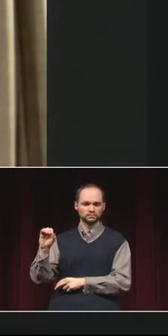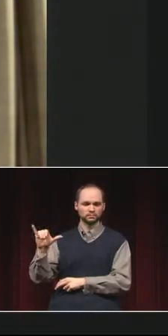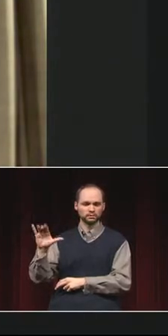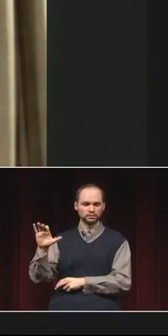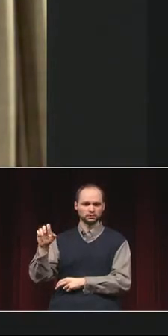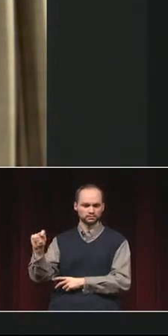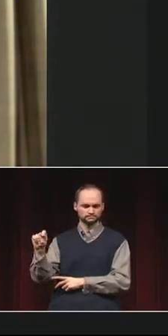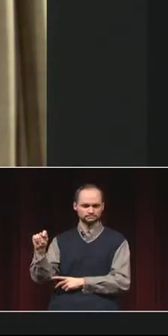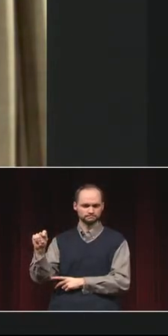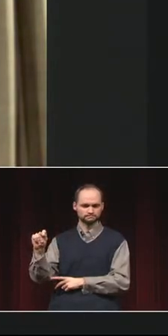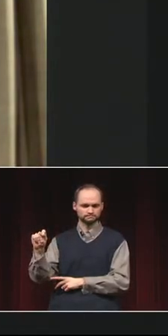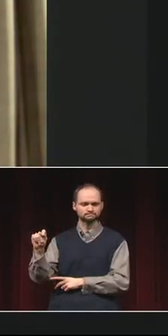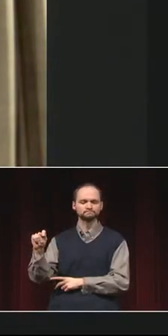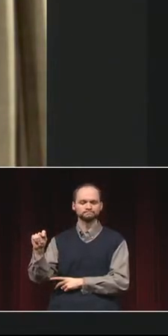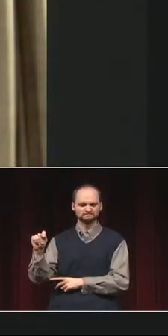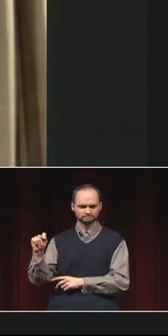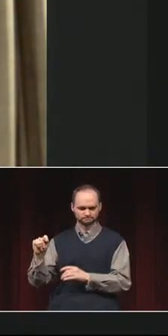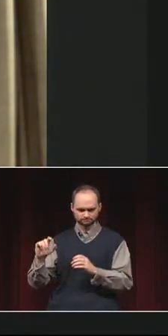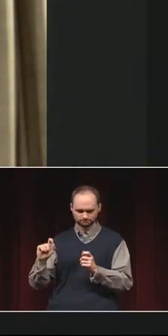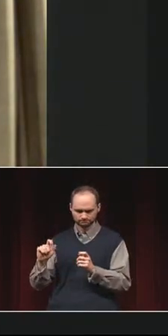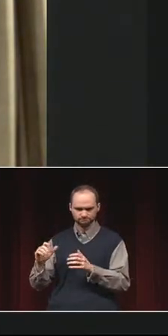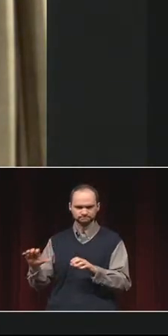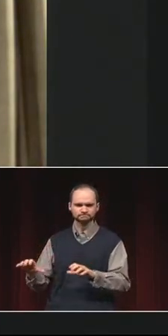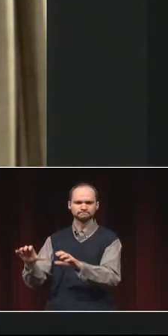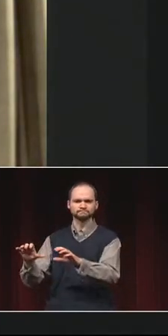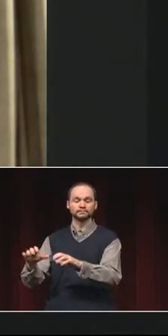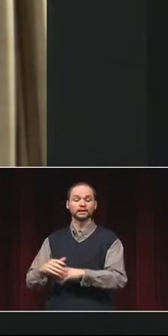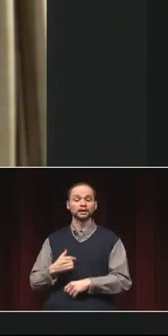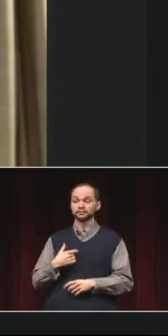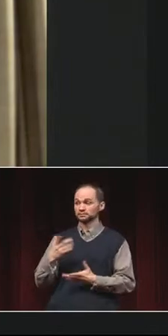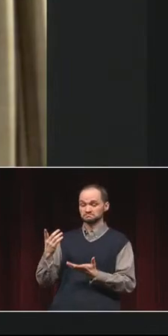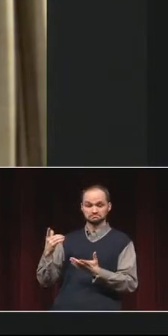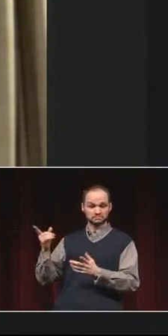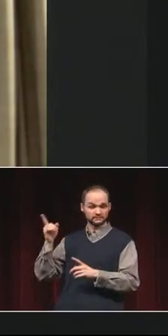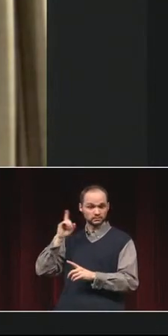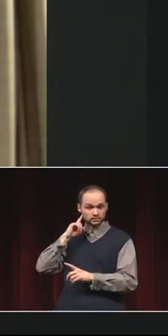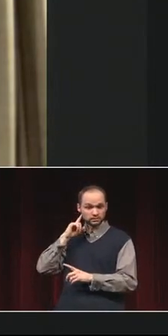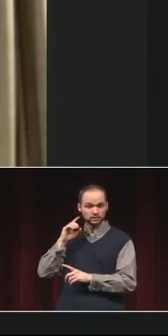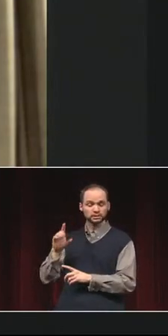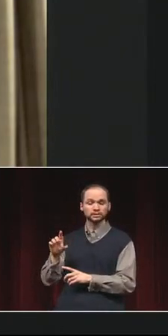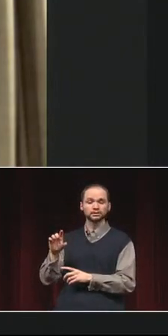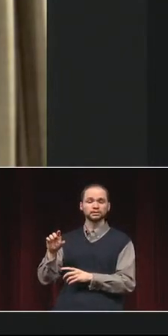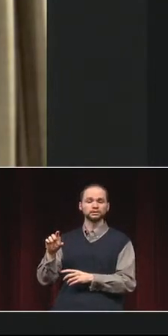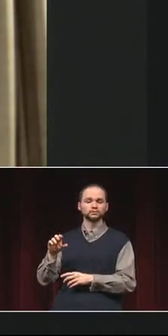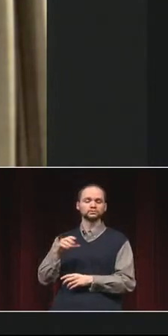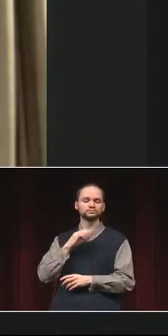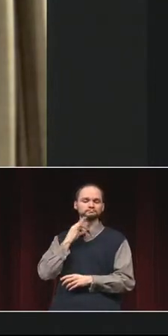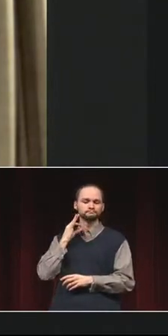I am told that the Reverend Dr. Martin Luther King is to join us in a few days.